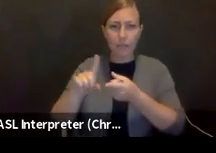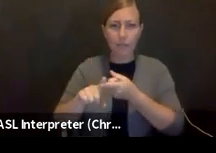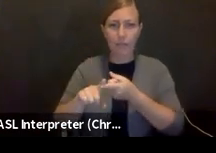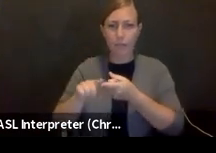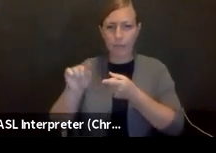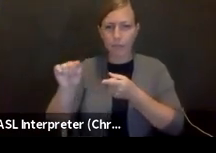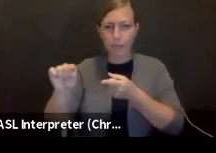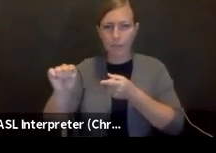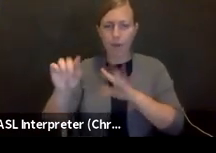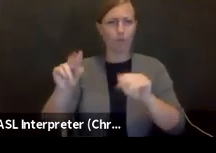ESD 189 - Amy Colburn: Oh, that's not what I wanted to hold on.